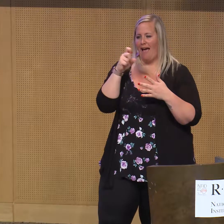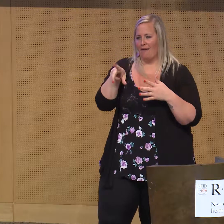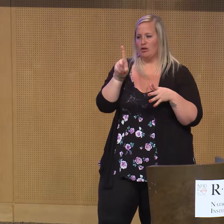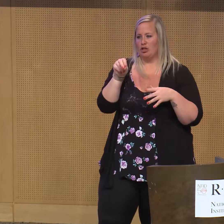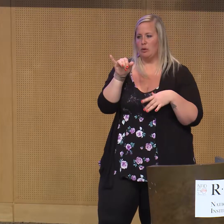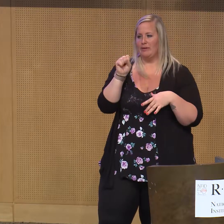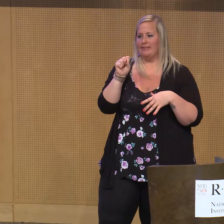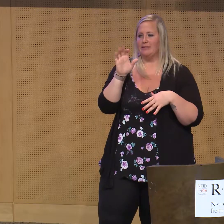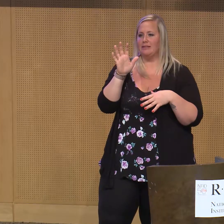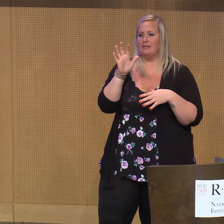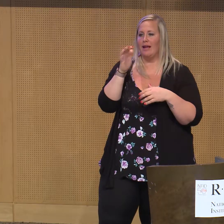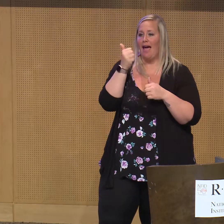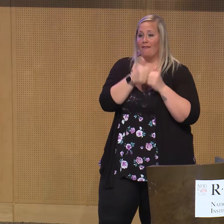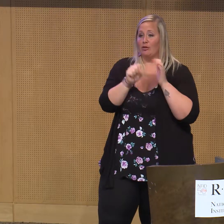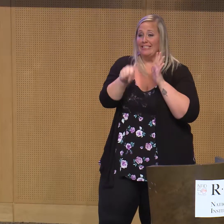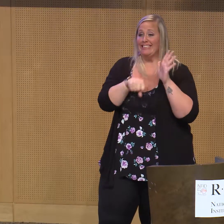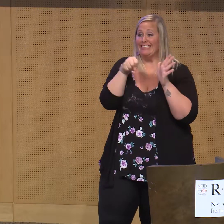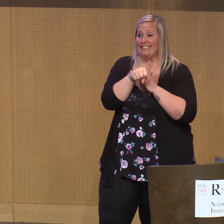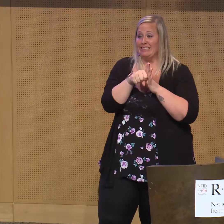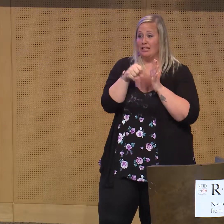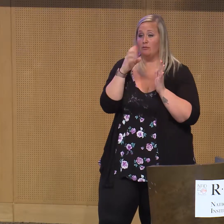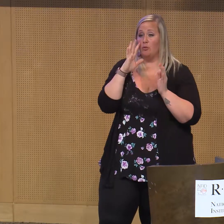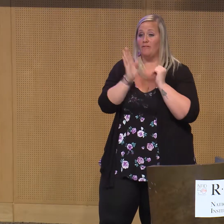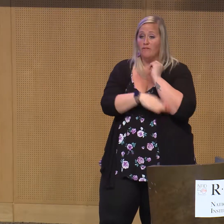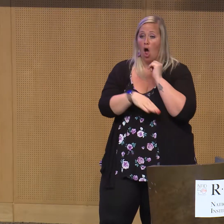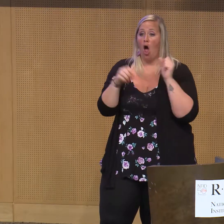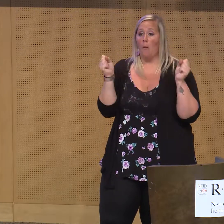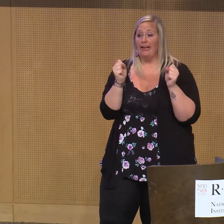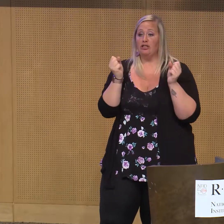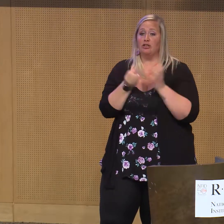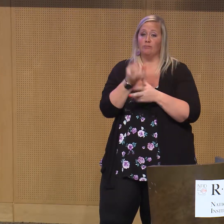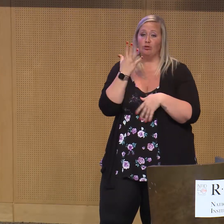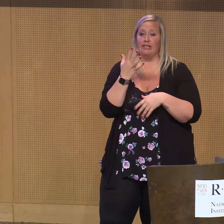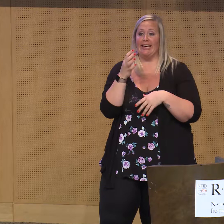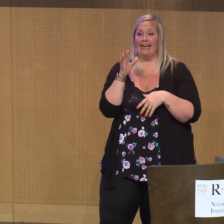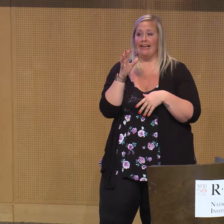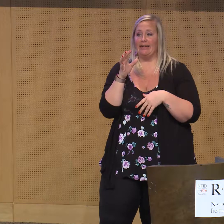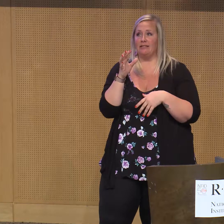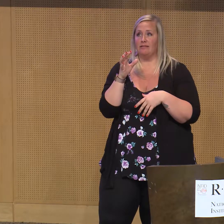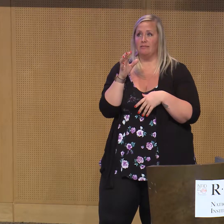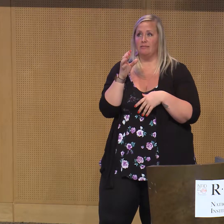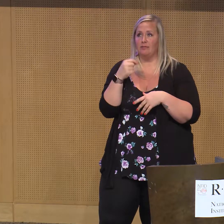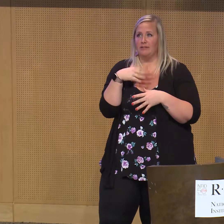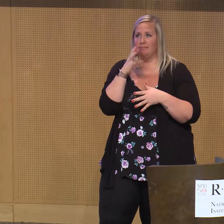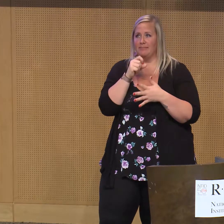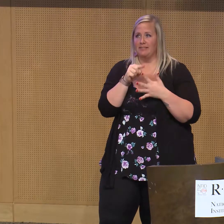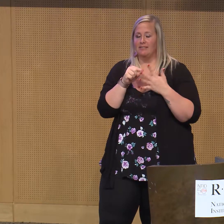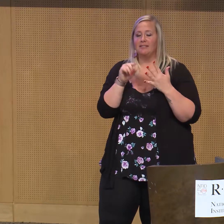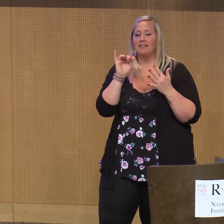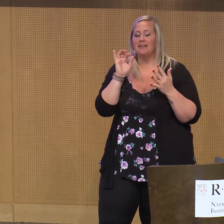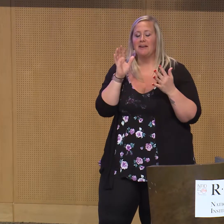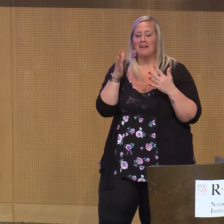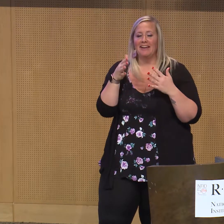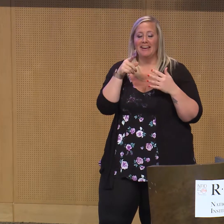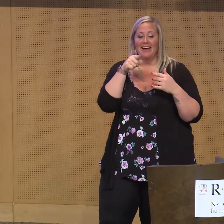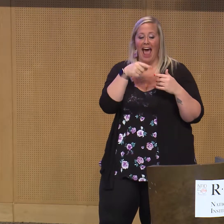One of the other things that I have to do is every season-- fall, winter, spring-- I'm forgetting one.